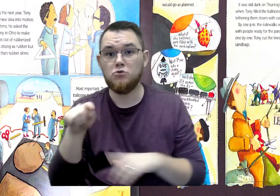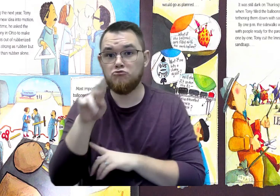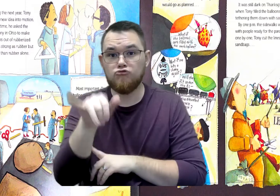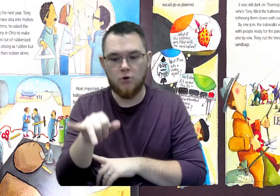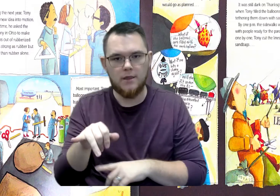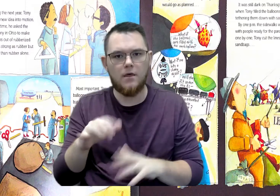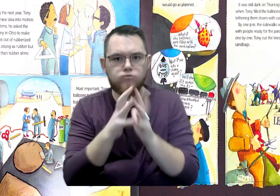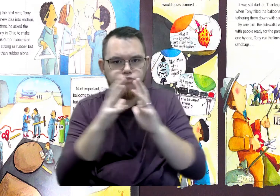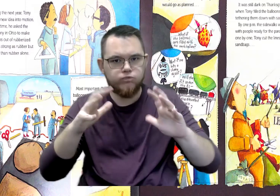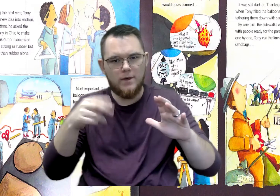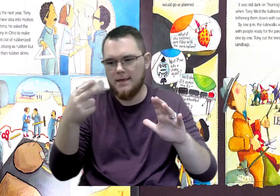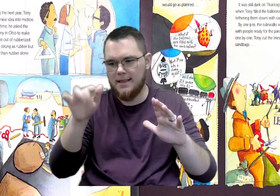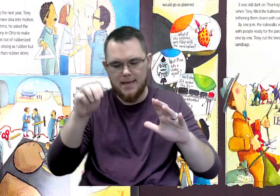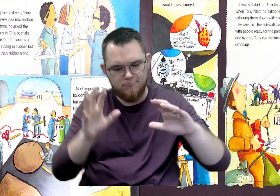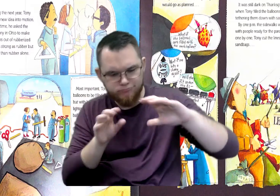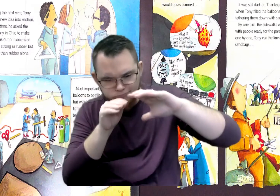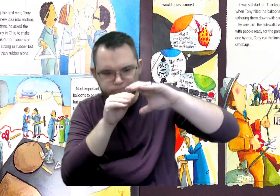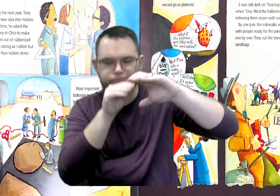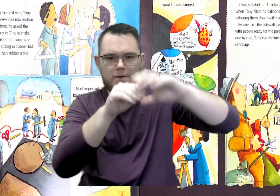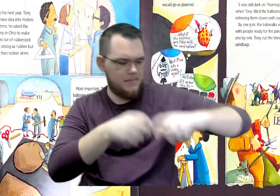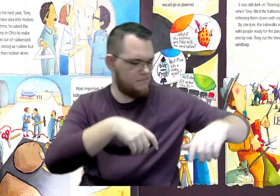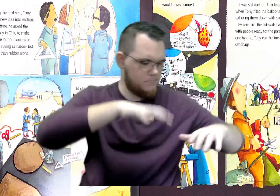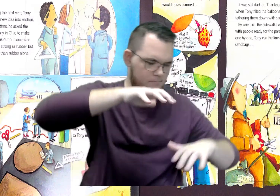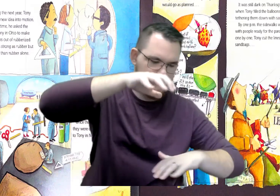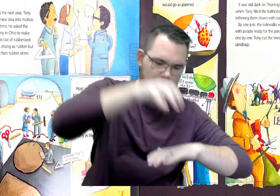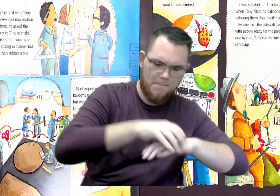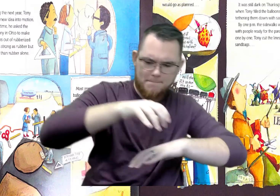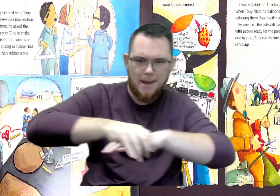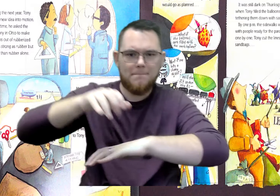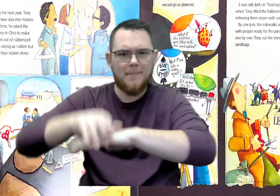tethering them down with sandbags.